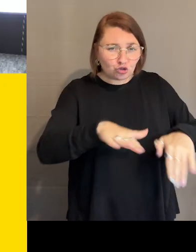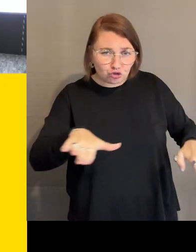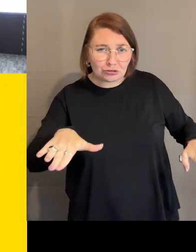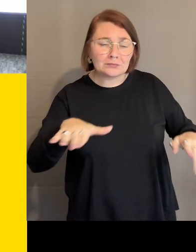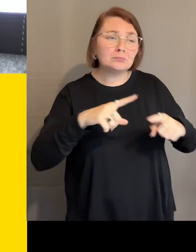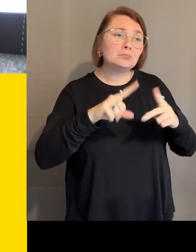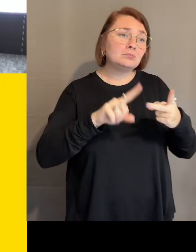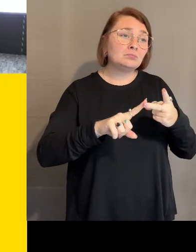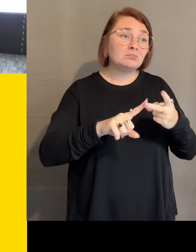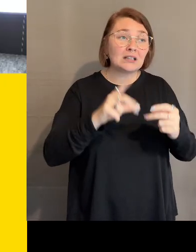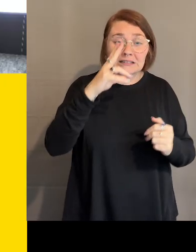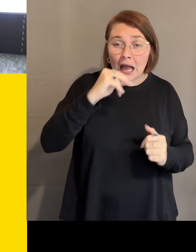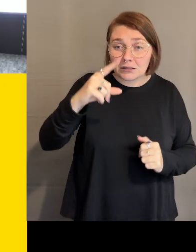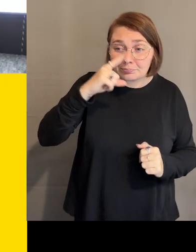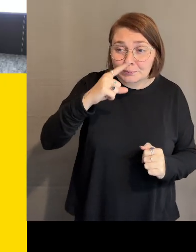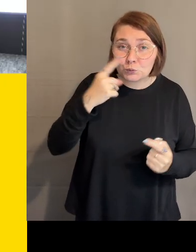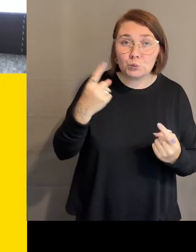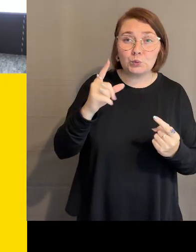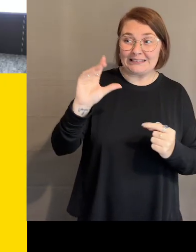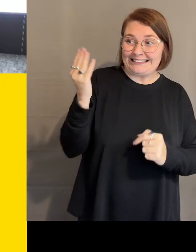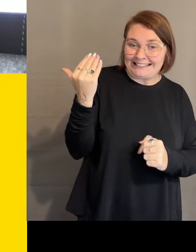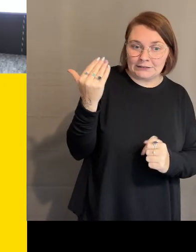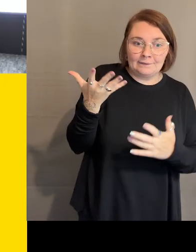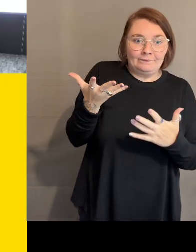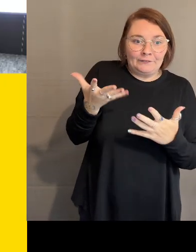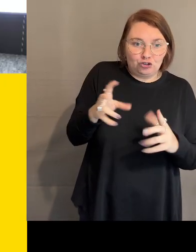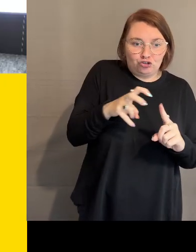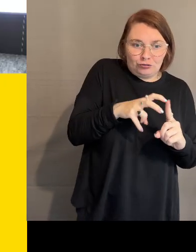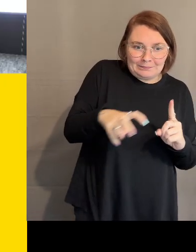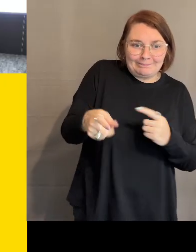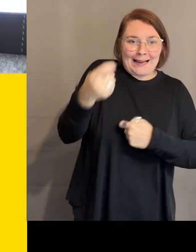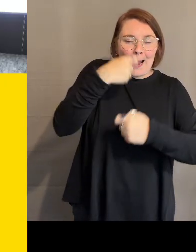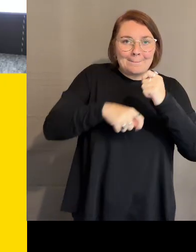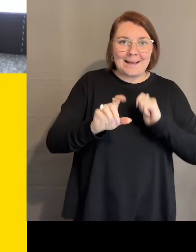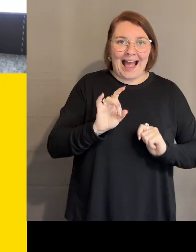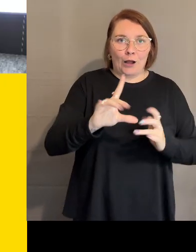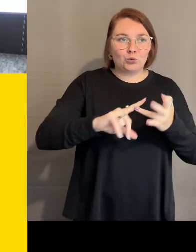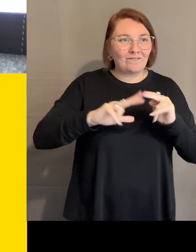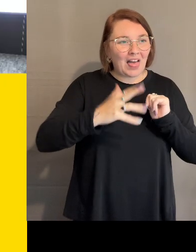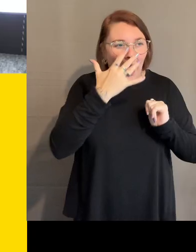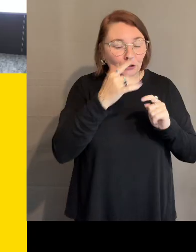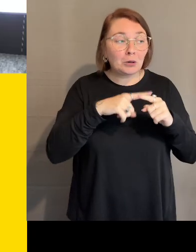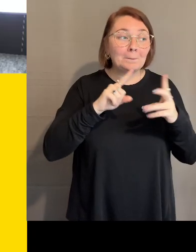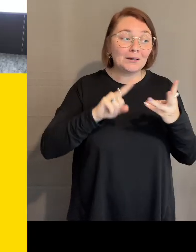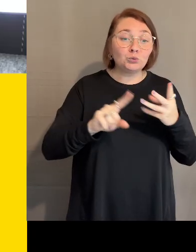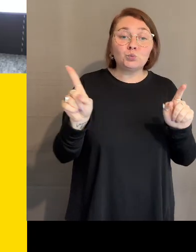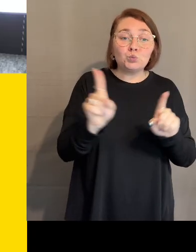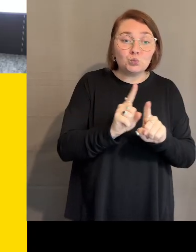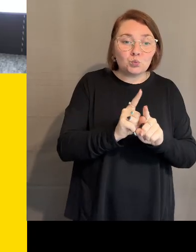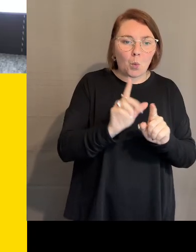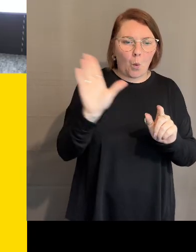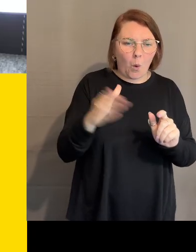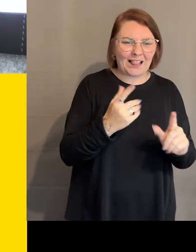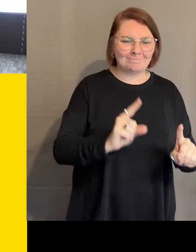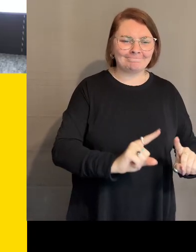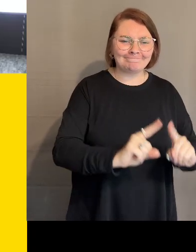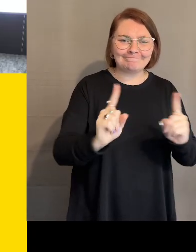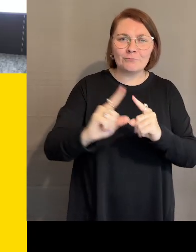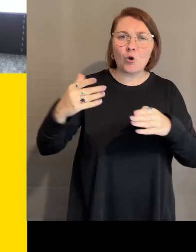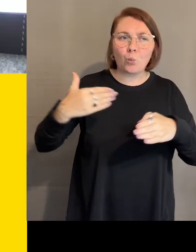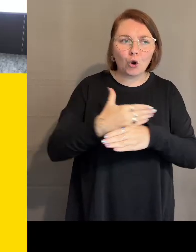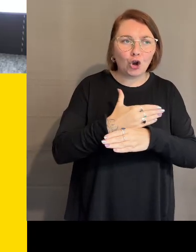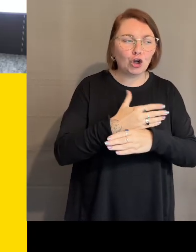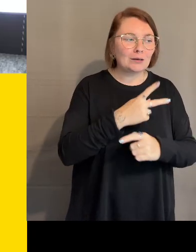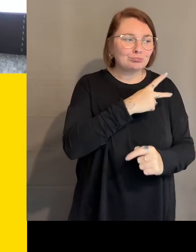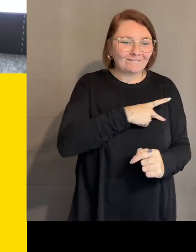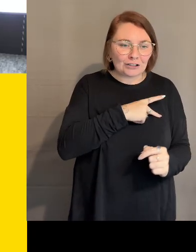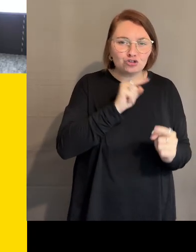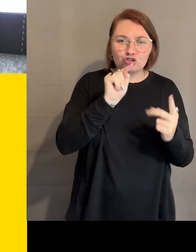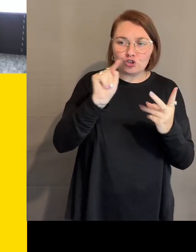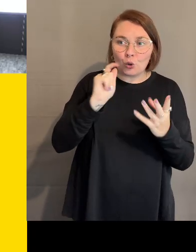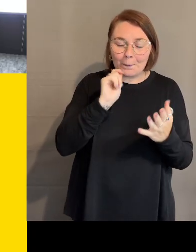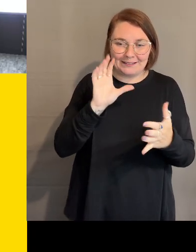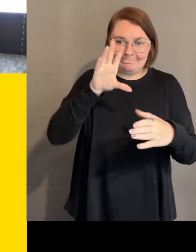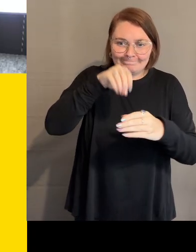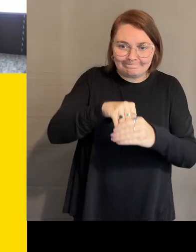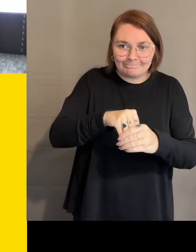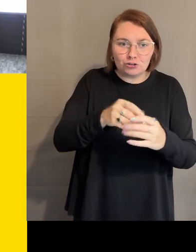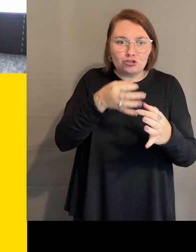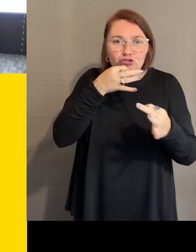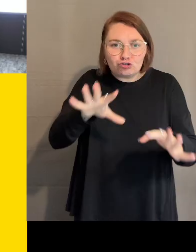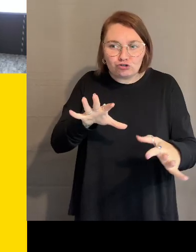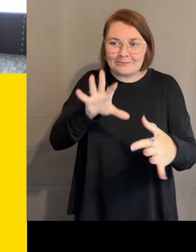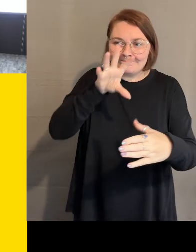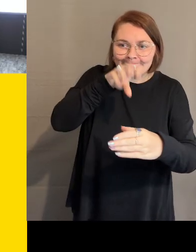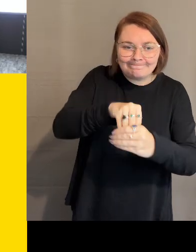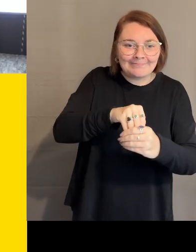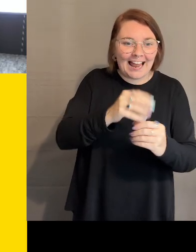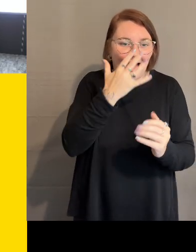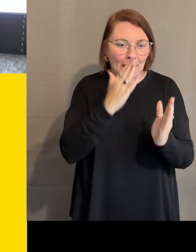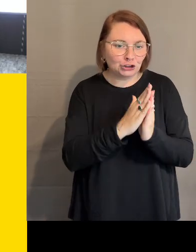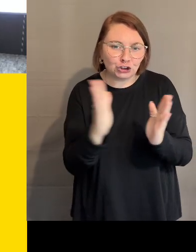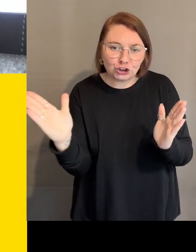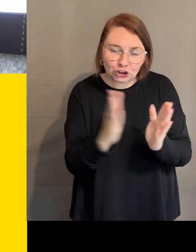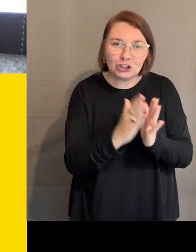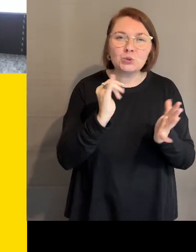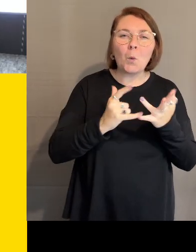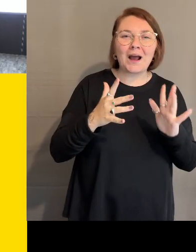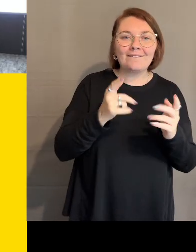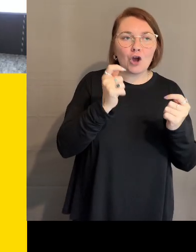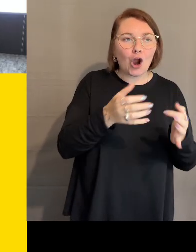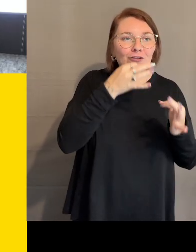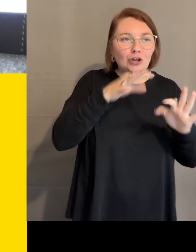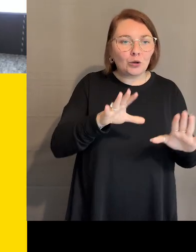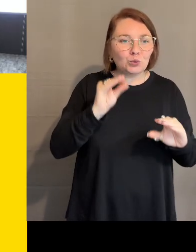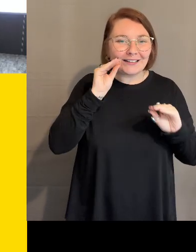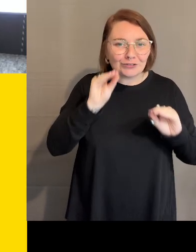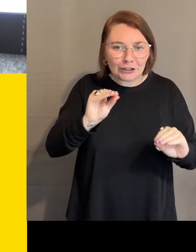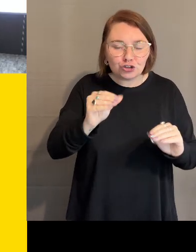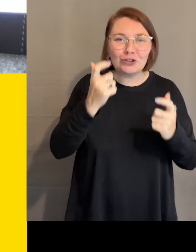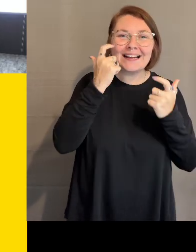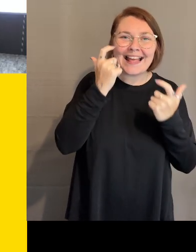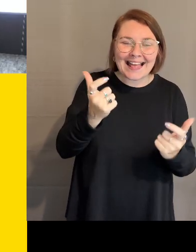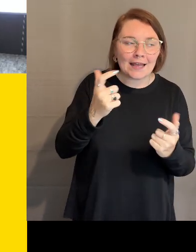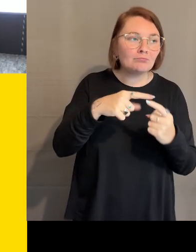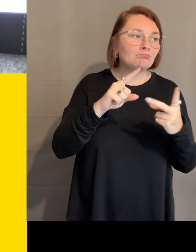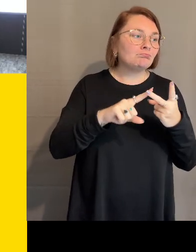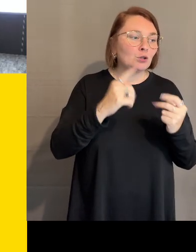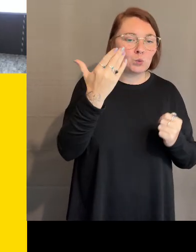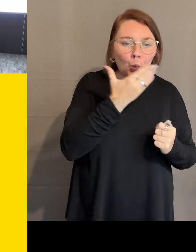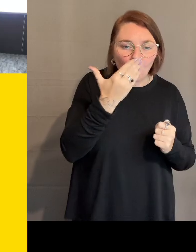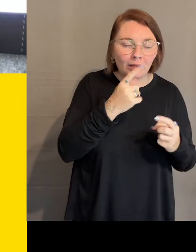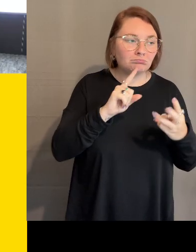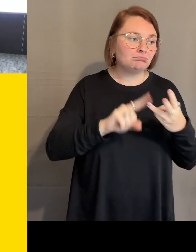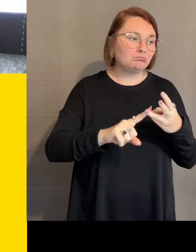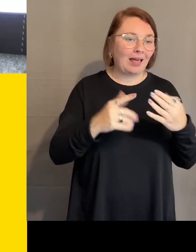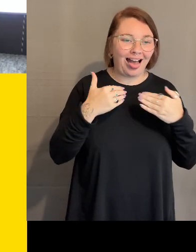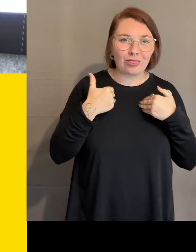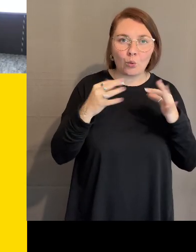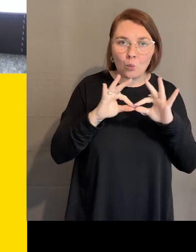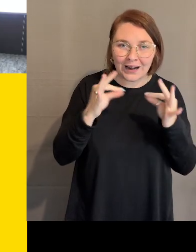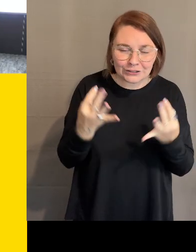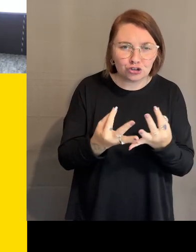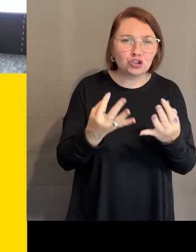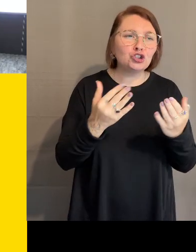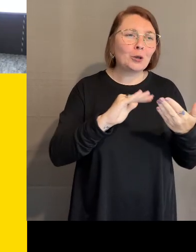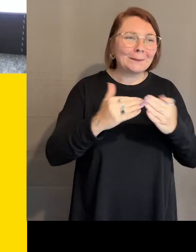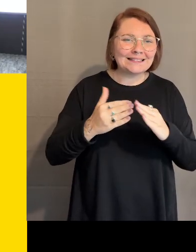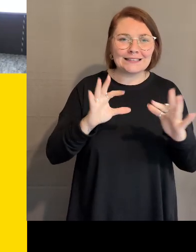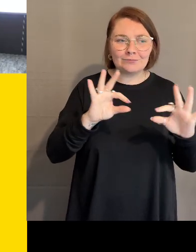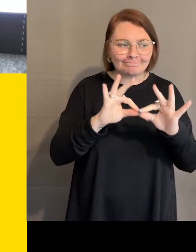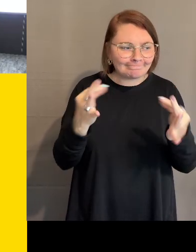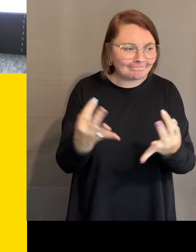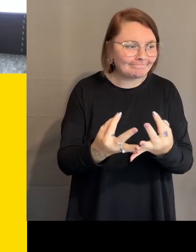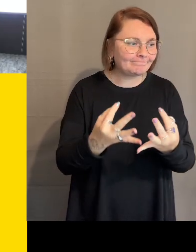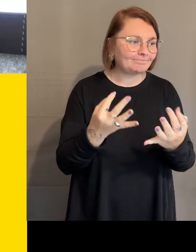Maybe it's with young people who have kind of recently transitioned out of that age group, but also all of the kind of different workforce professionals who would touch these kids, you know, touch this kind of age group. So, kind of, early childhood education care, schools, health organizations, community organisations.